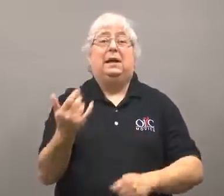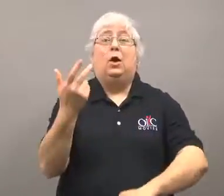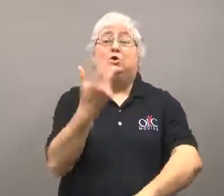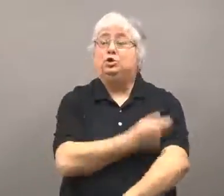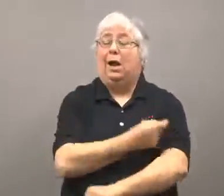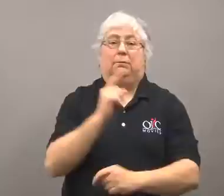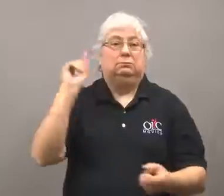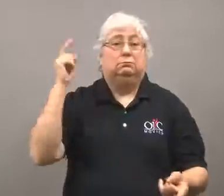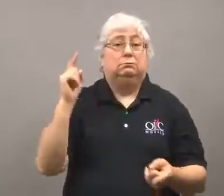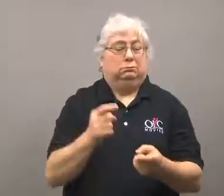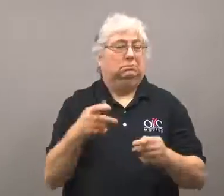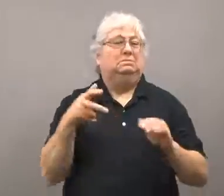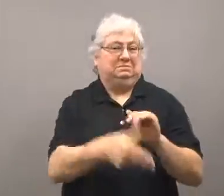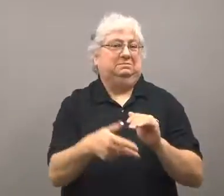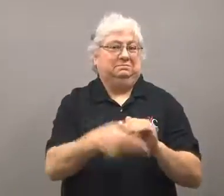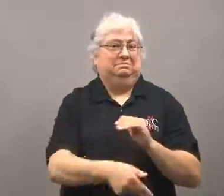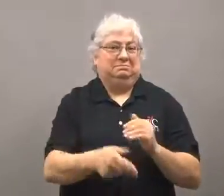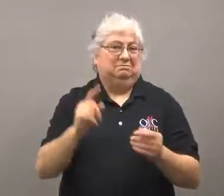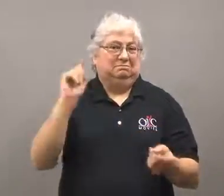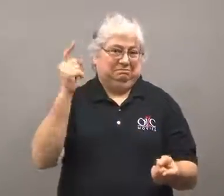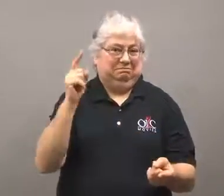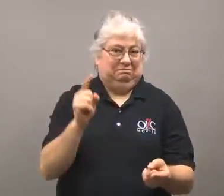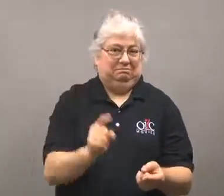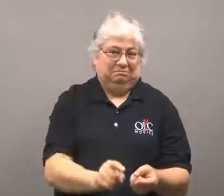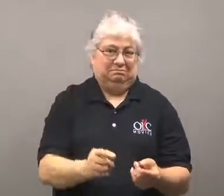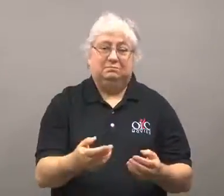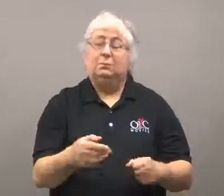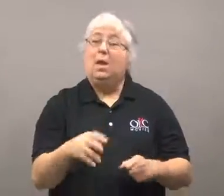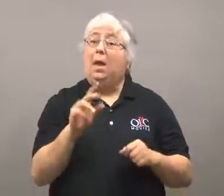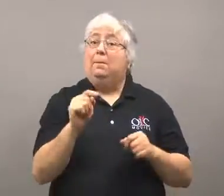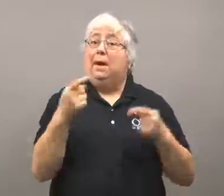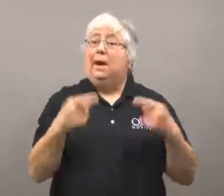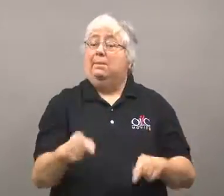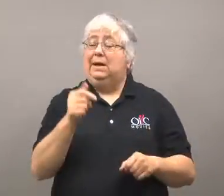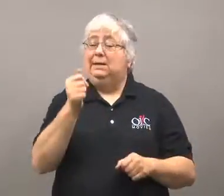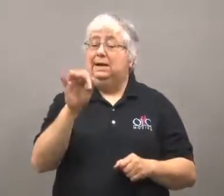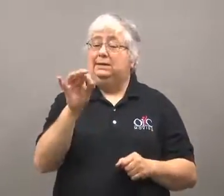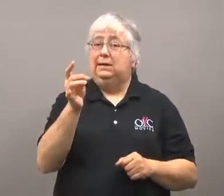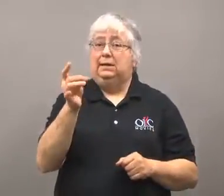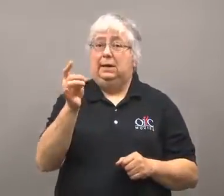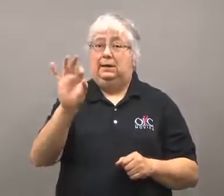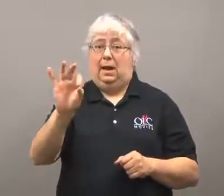Vaccines now available have drastically reduced that number.